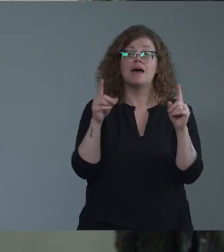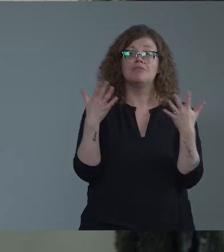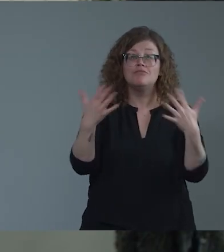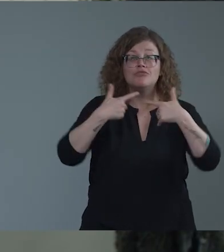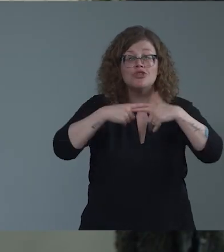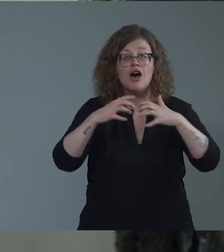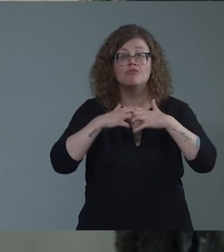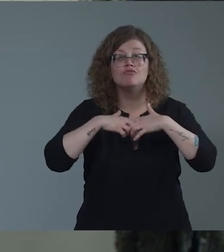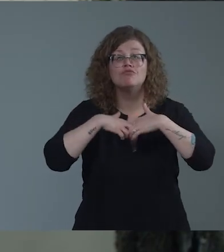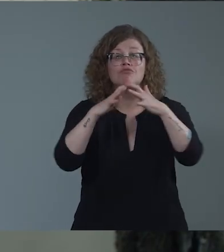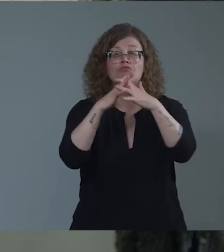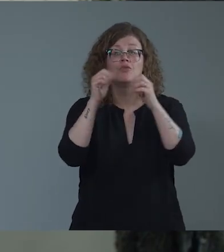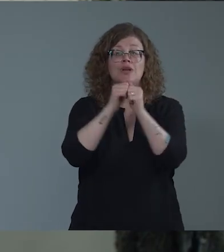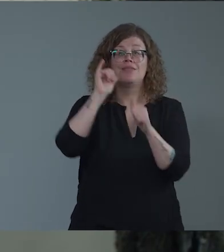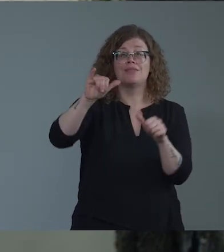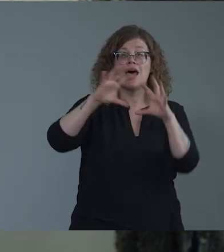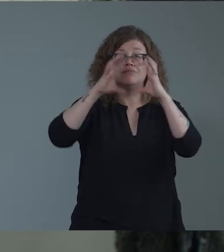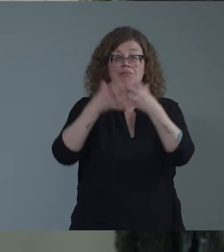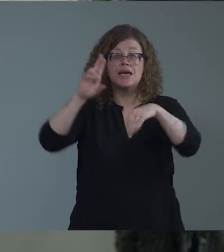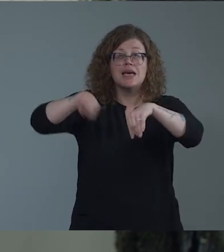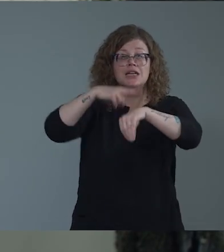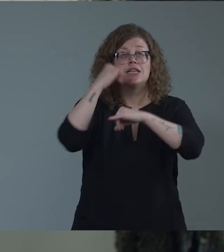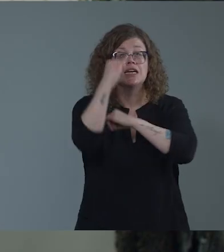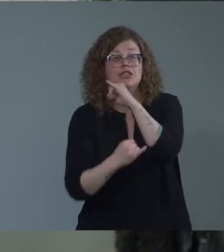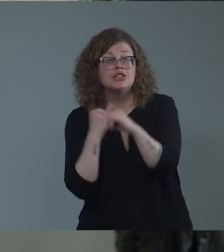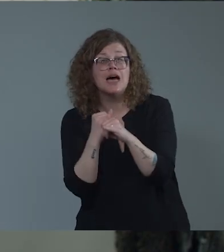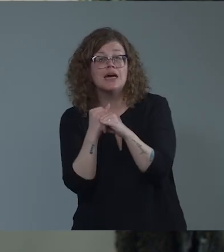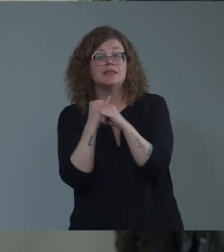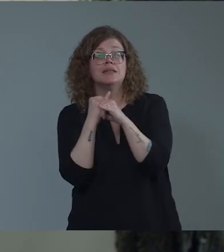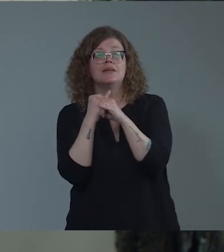goals of the program is to foster local talent and to, create